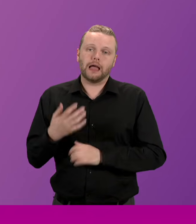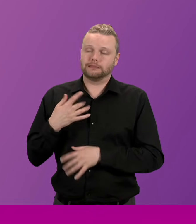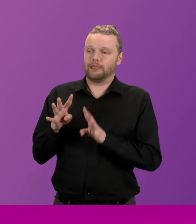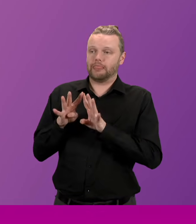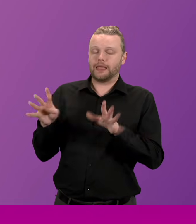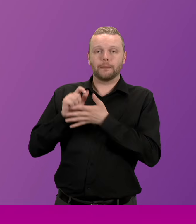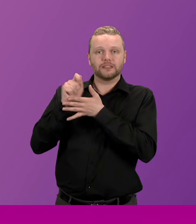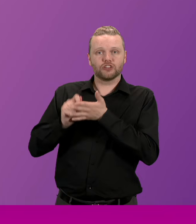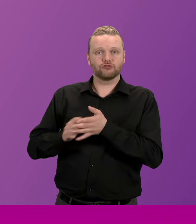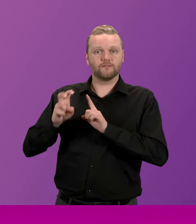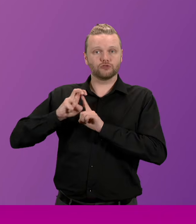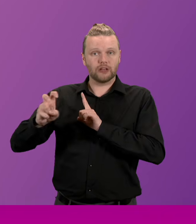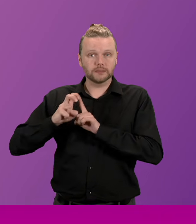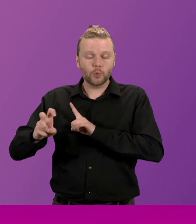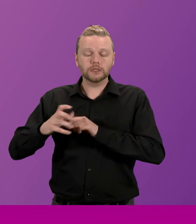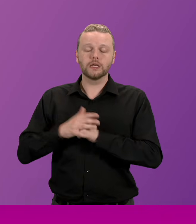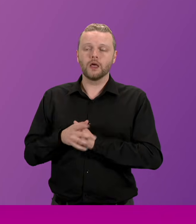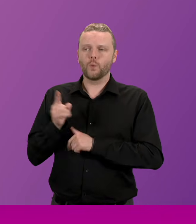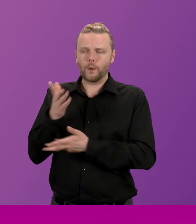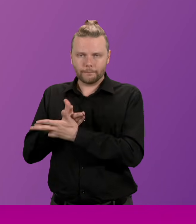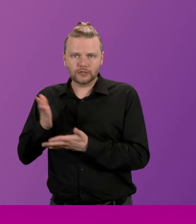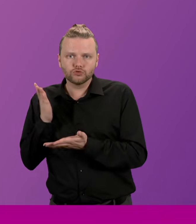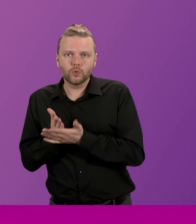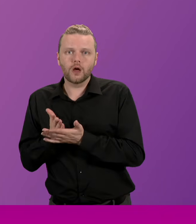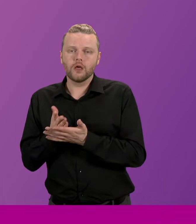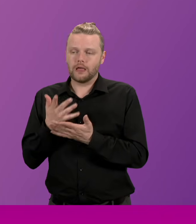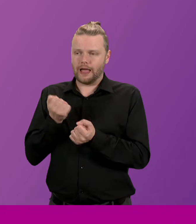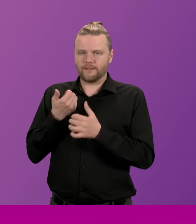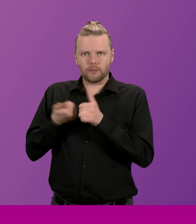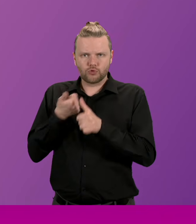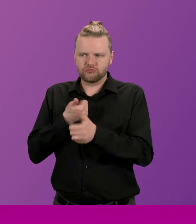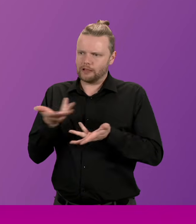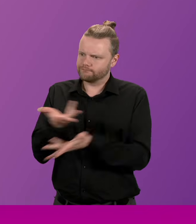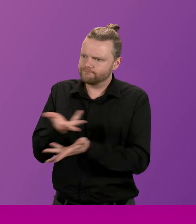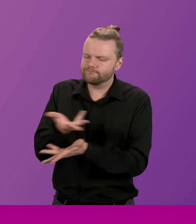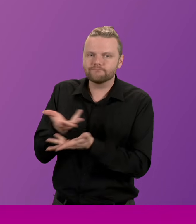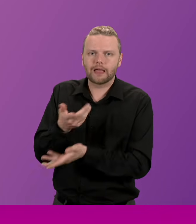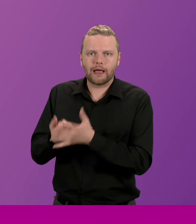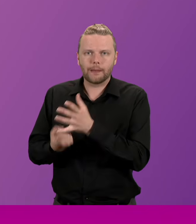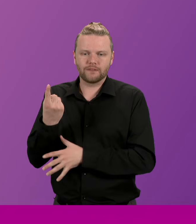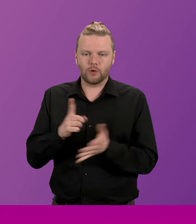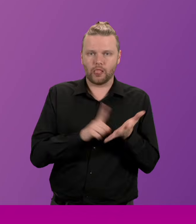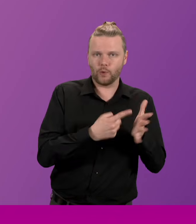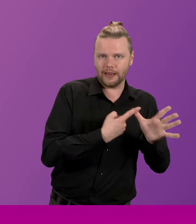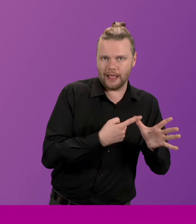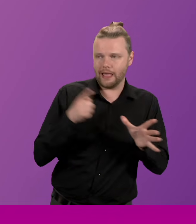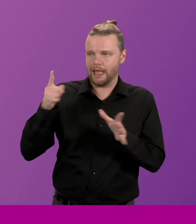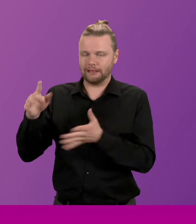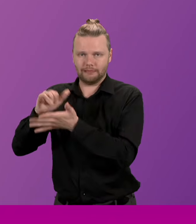Transport will ensure that appropriate dialogue takes place between Loganair and HIAL to ensure